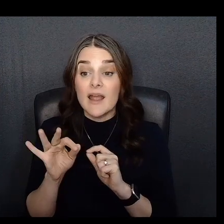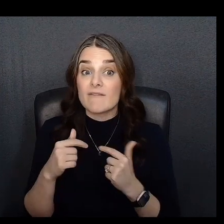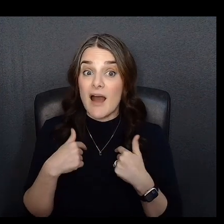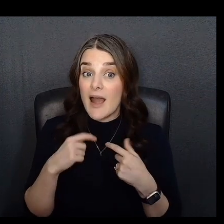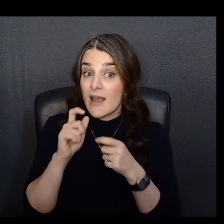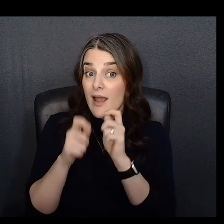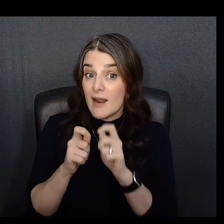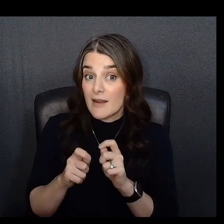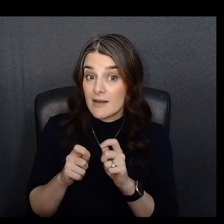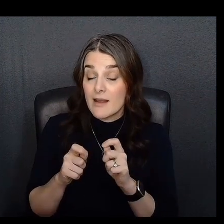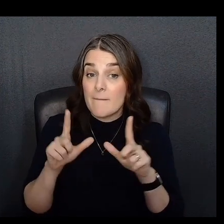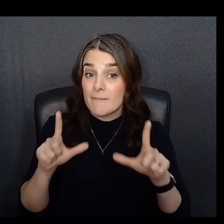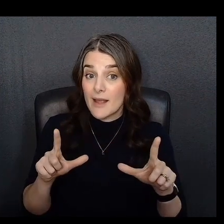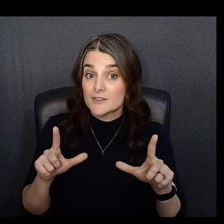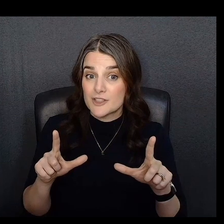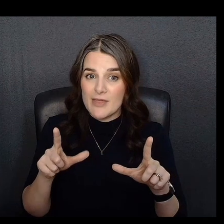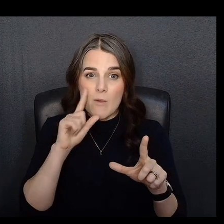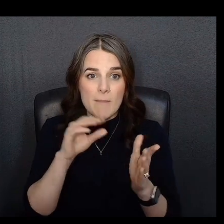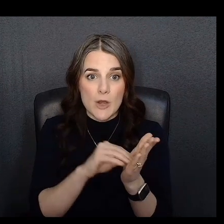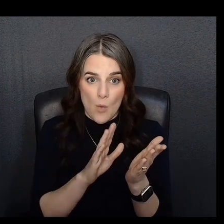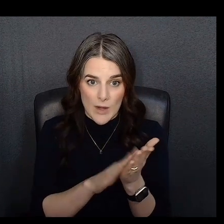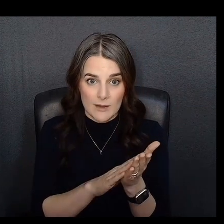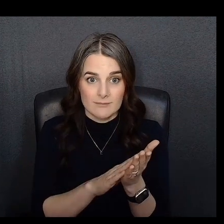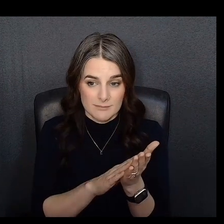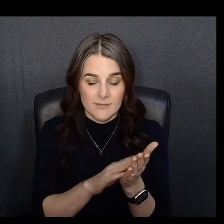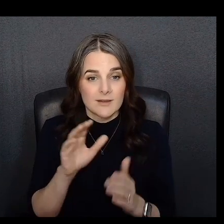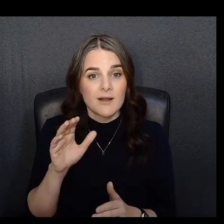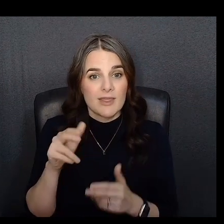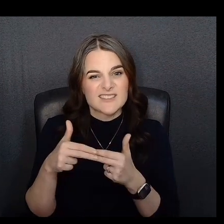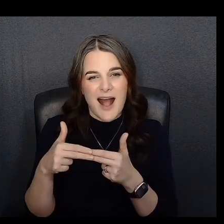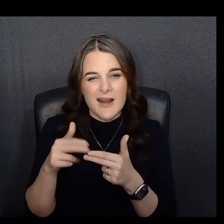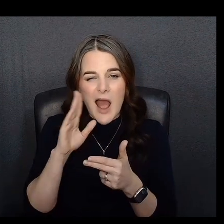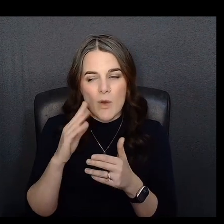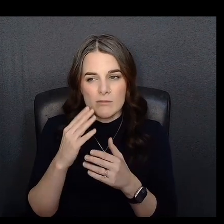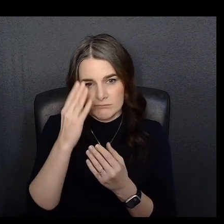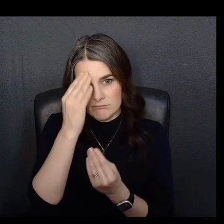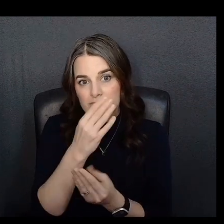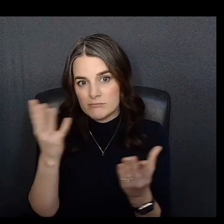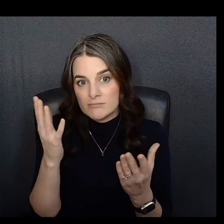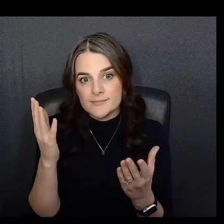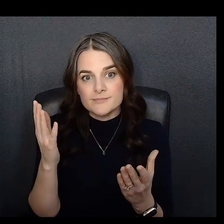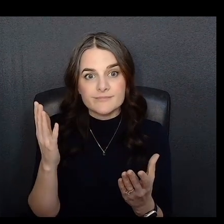they will be noted on the slide and I'll share that as well. Because some of the devices, keep in mind,